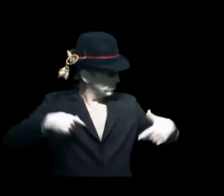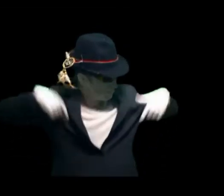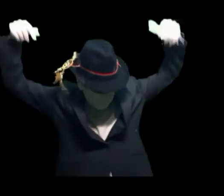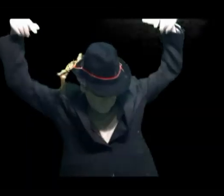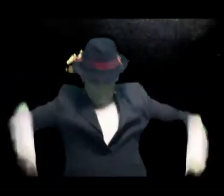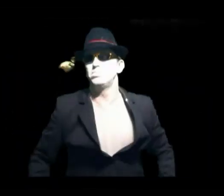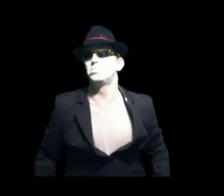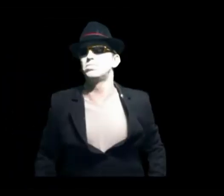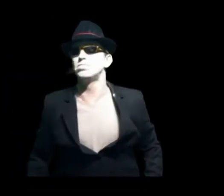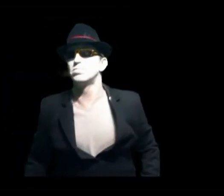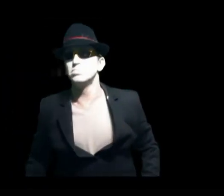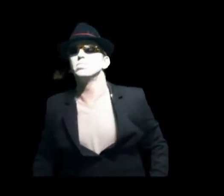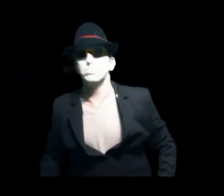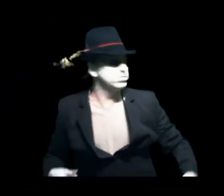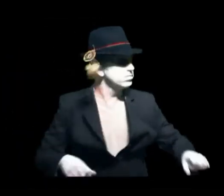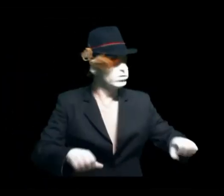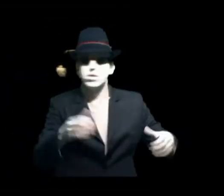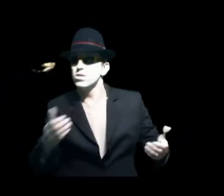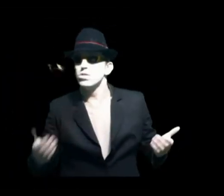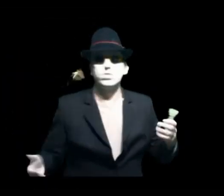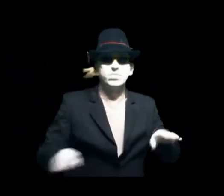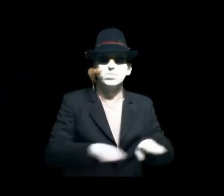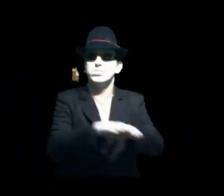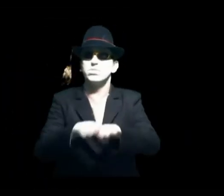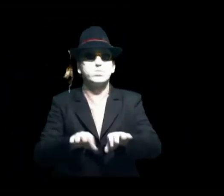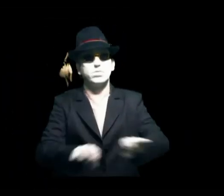yes here I go again with that no justice no peace shit